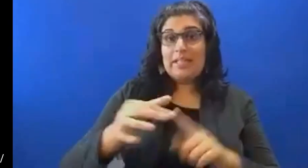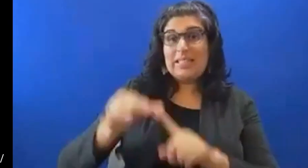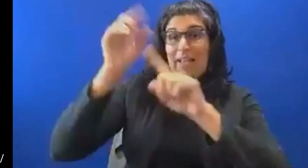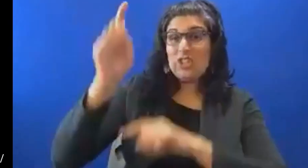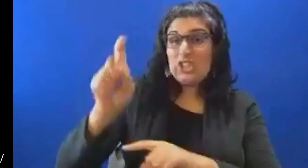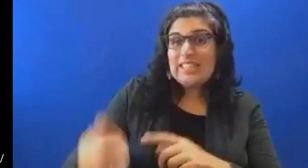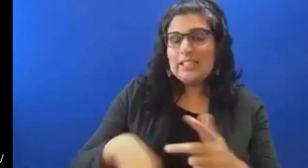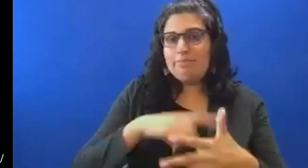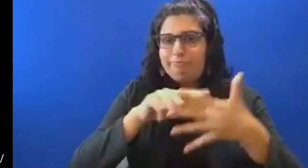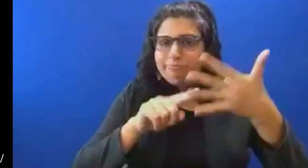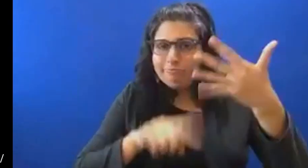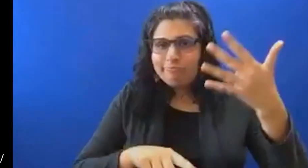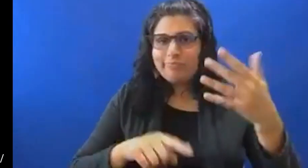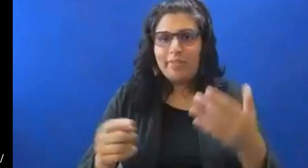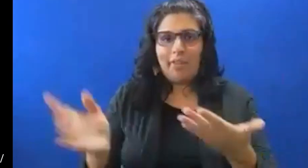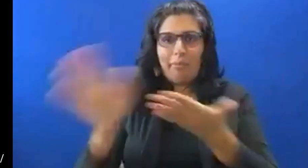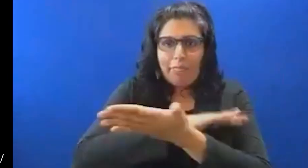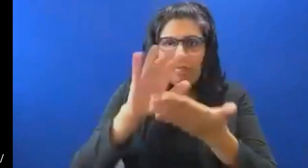And so, can you talk about that a bit?